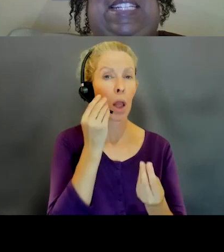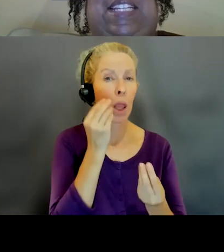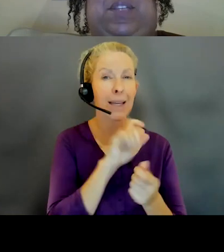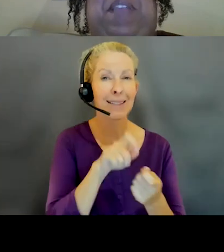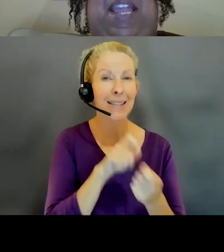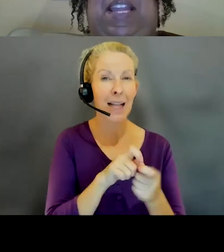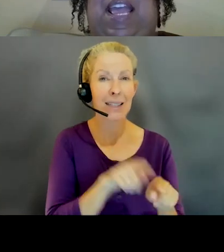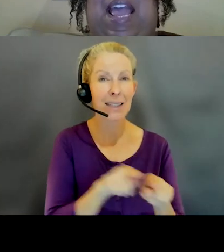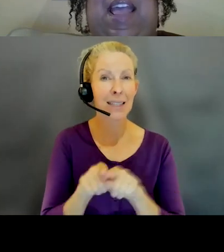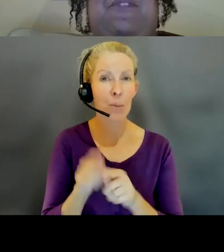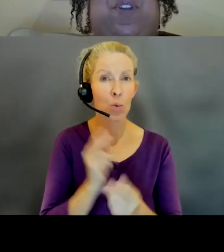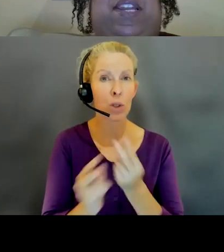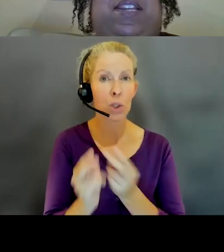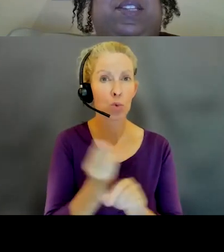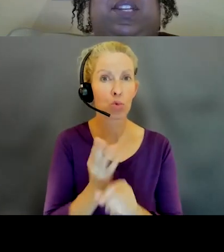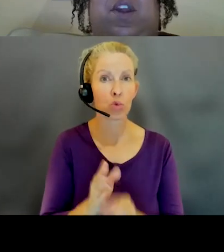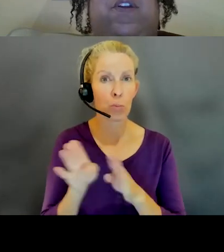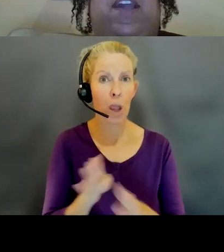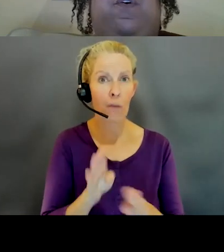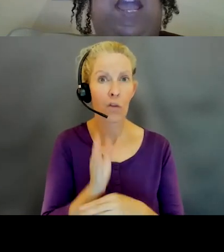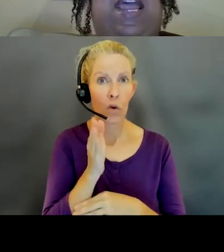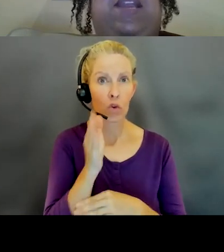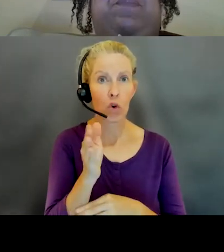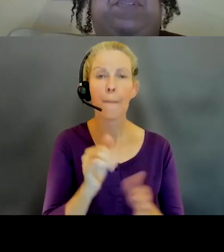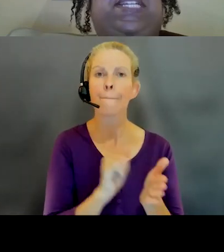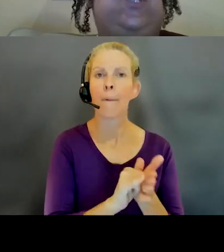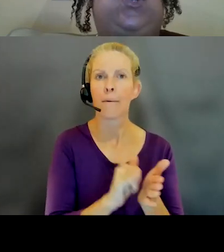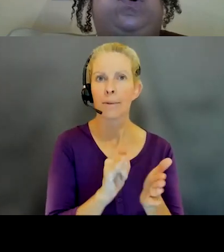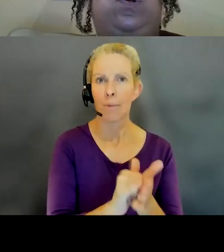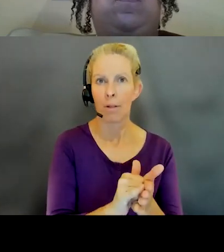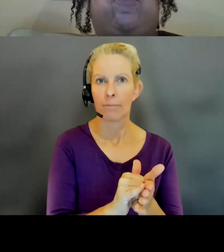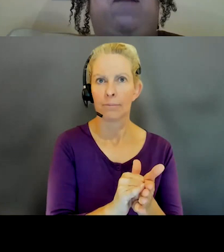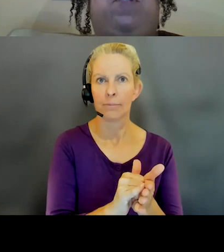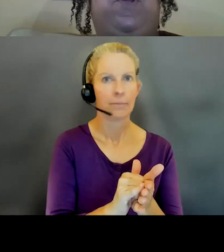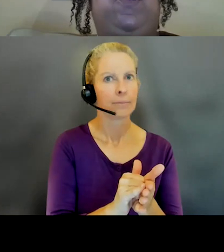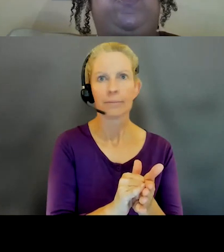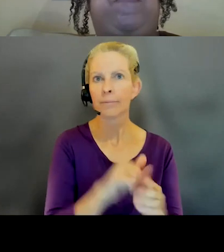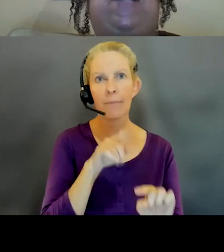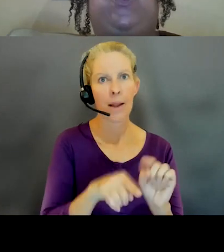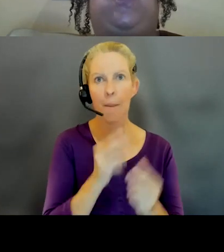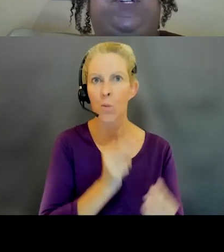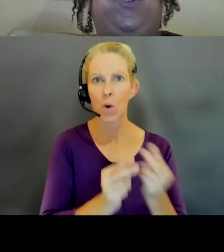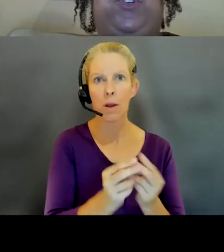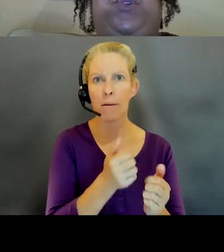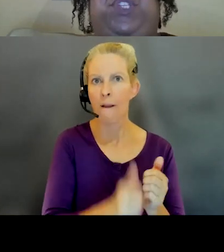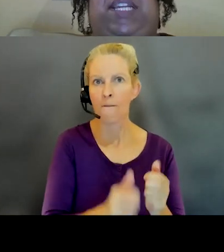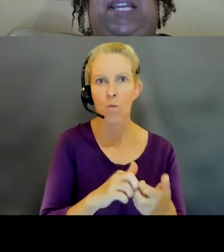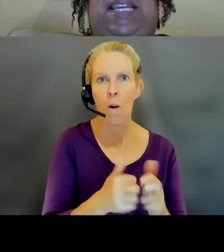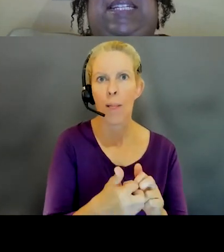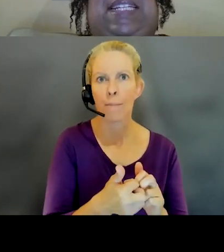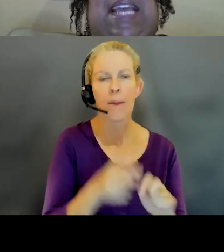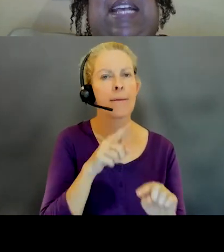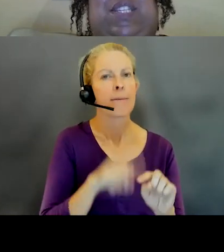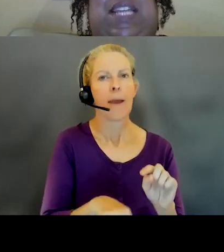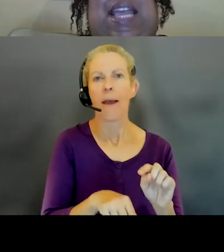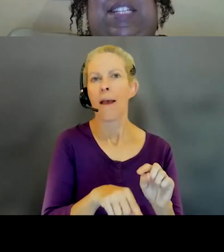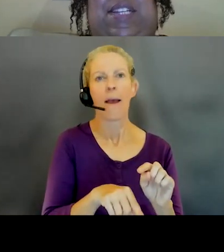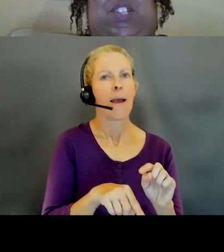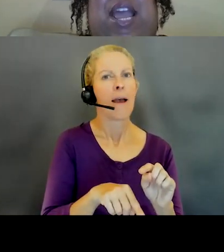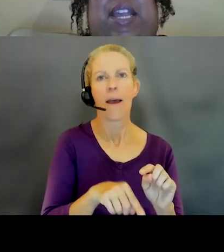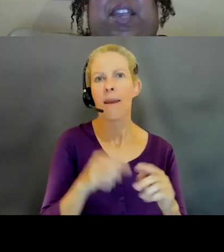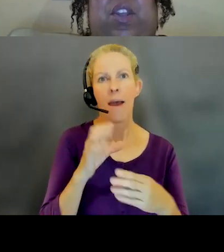anticipate every scenario and potential problem, no matter what you are using to test and to check